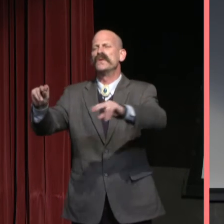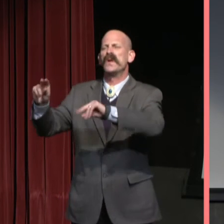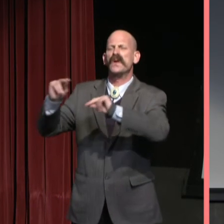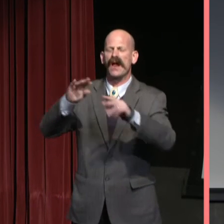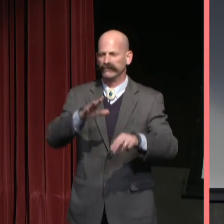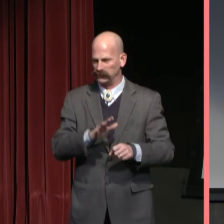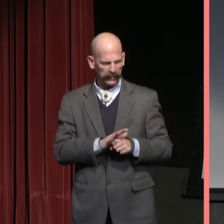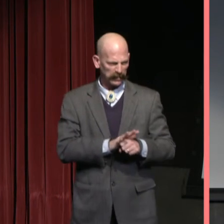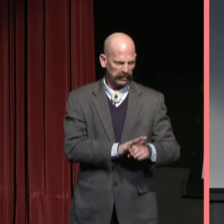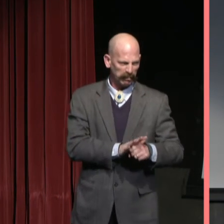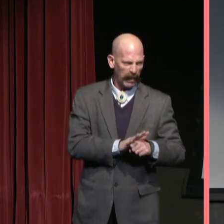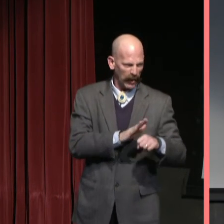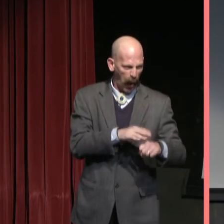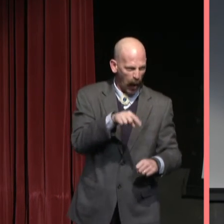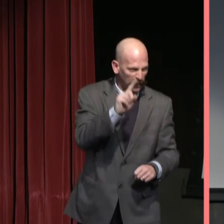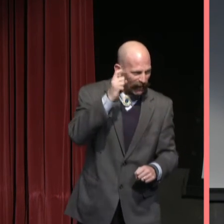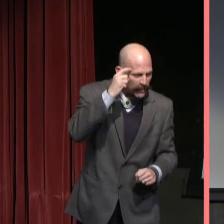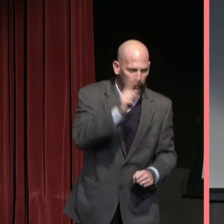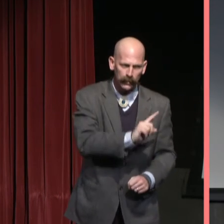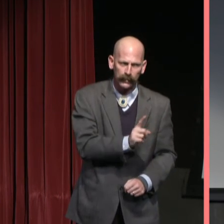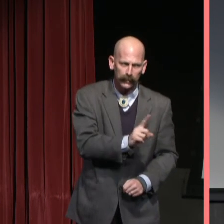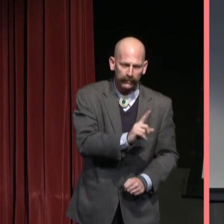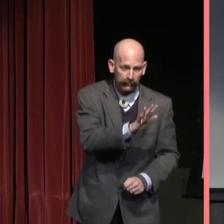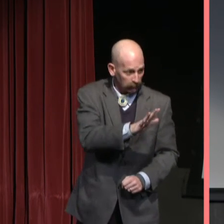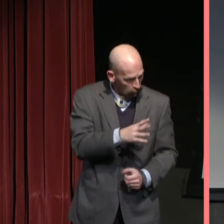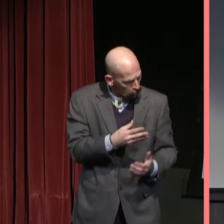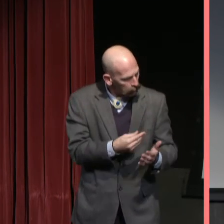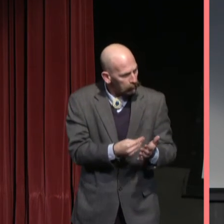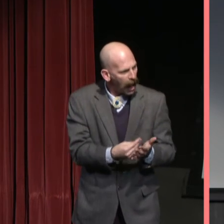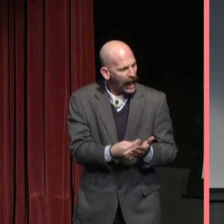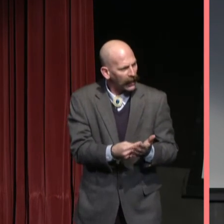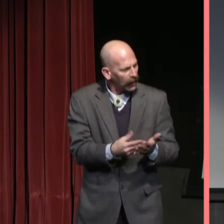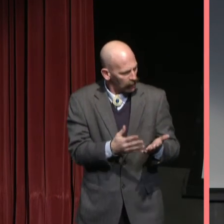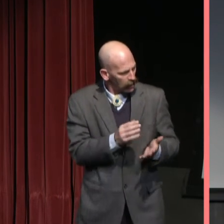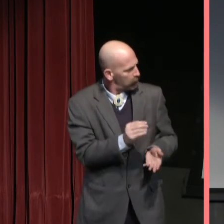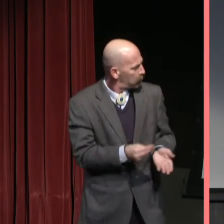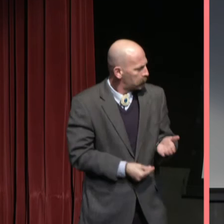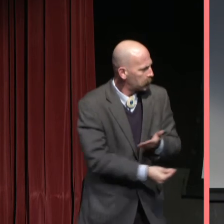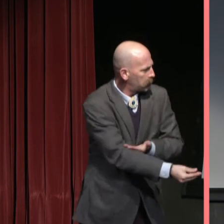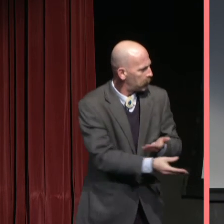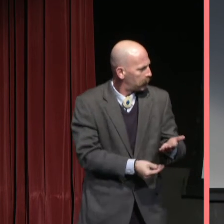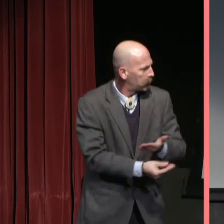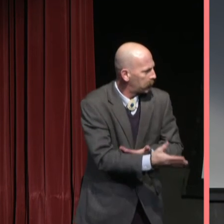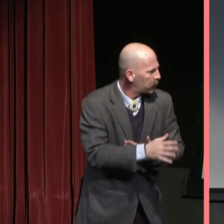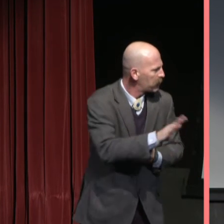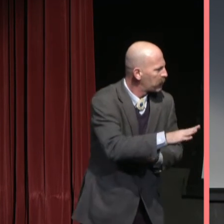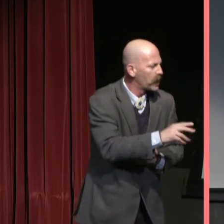They're putting pressure on the governments, they're giving all this money to the politicians to not believe in climate change.